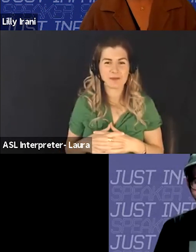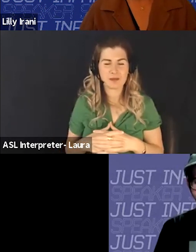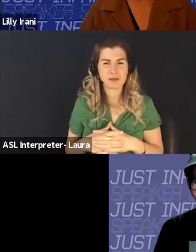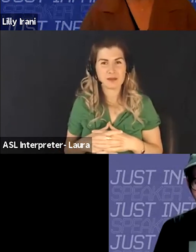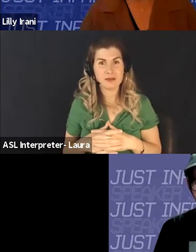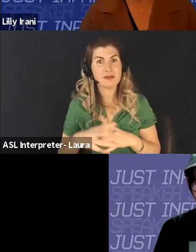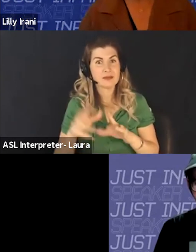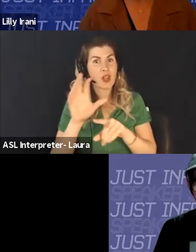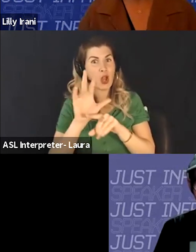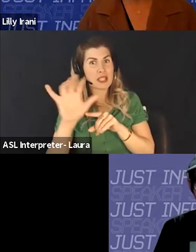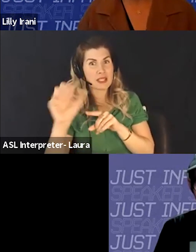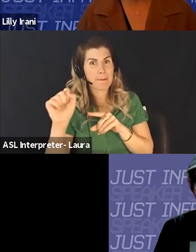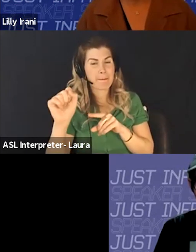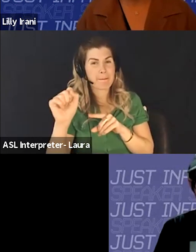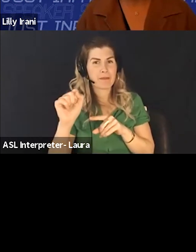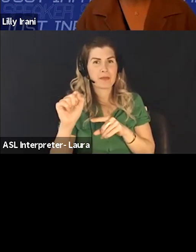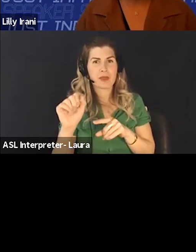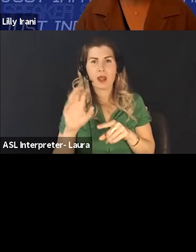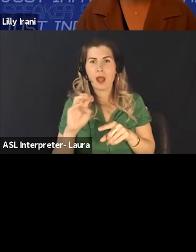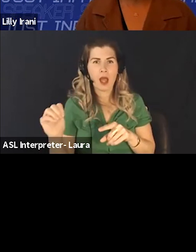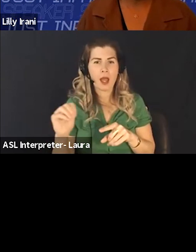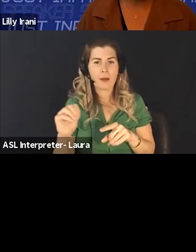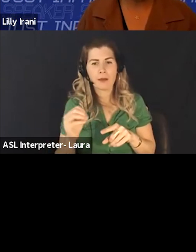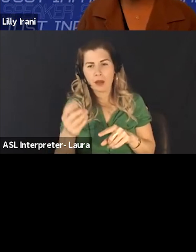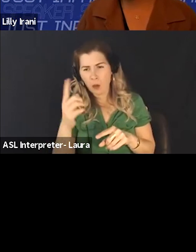whatever medium that are possible. Awesome.